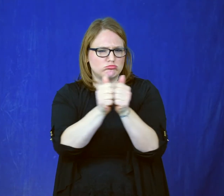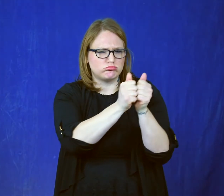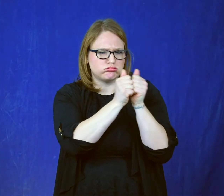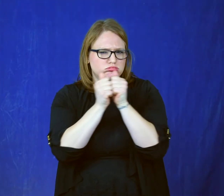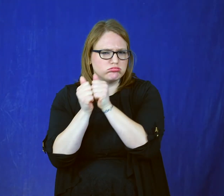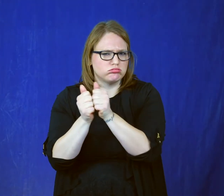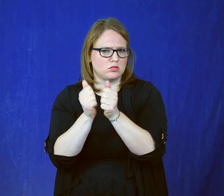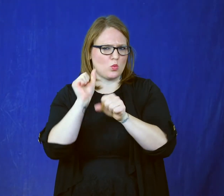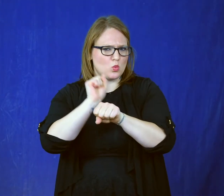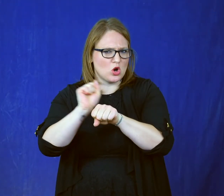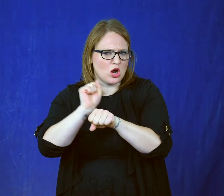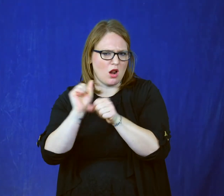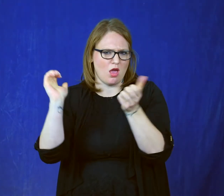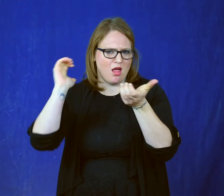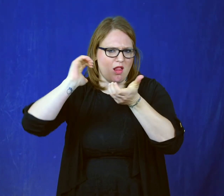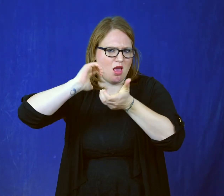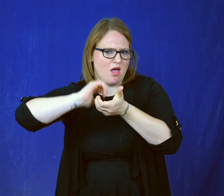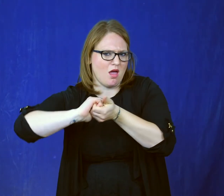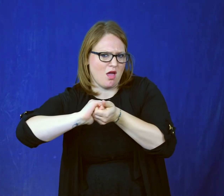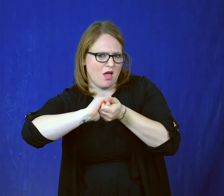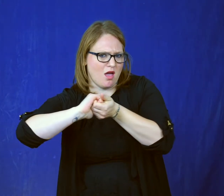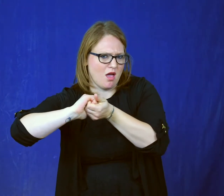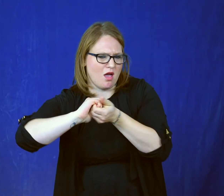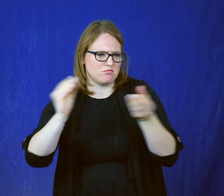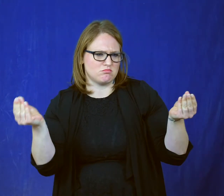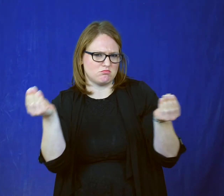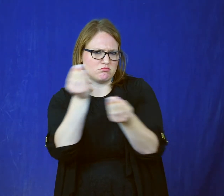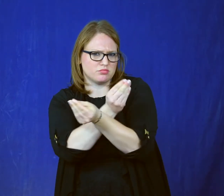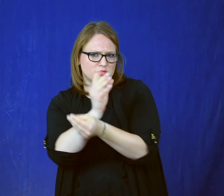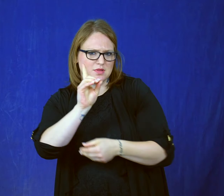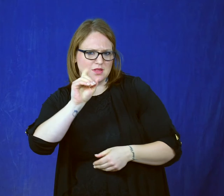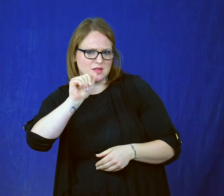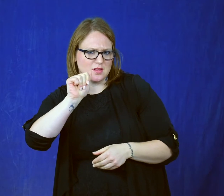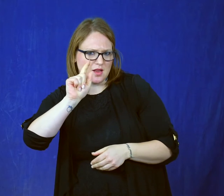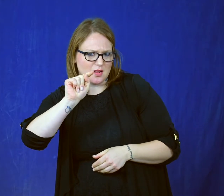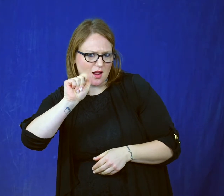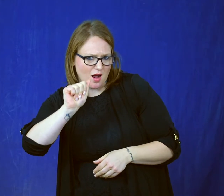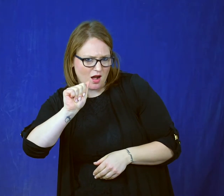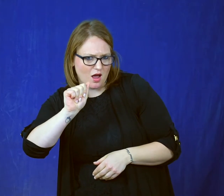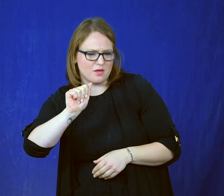with each other (like evaluation data and milestones) but nothing that identifies a child or